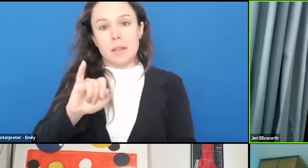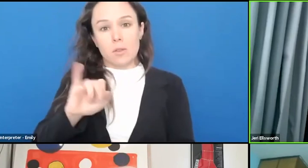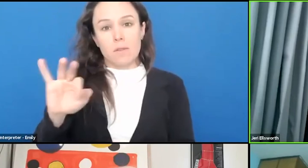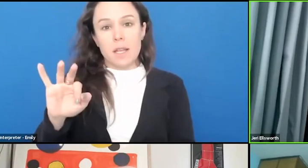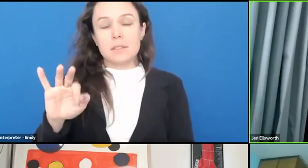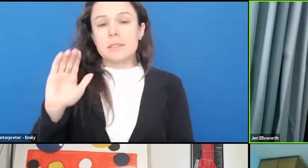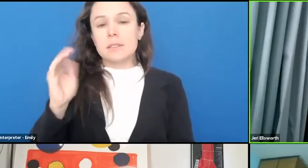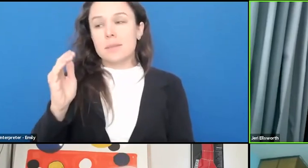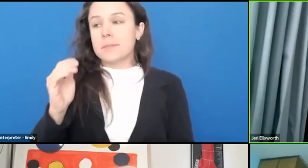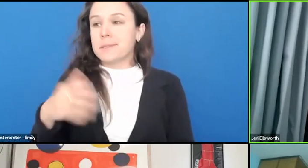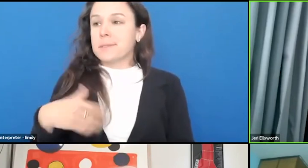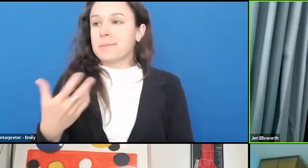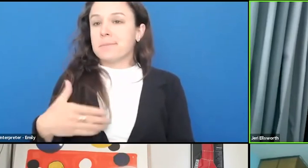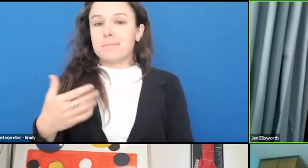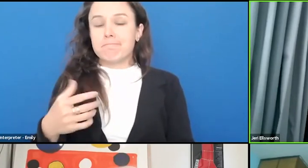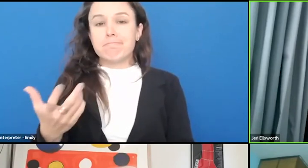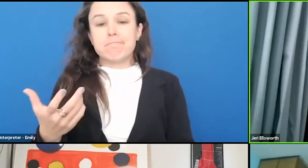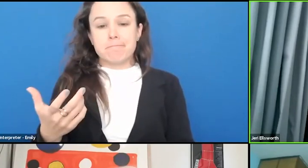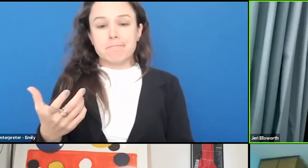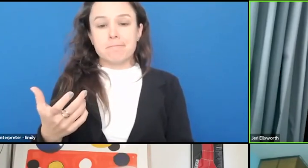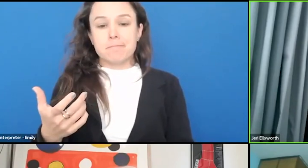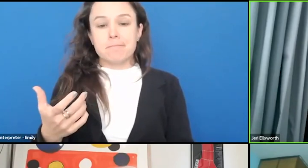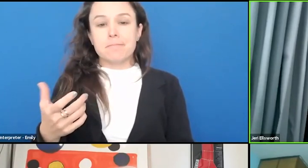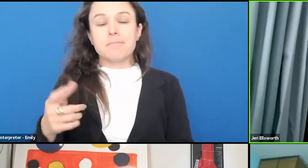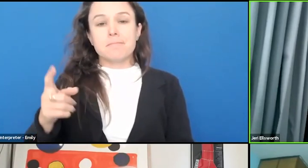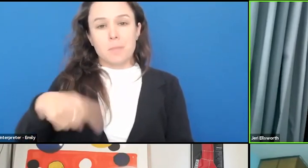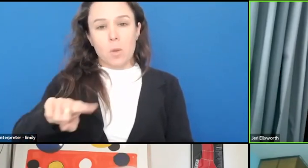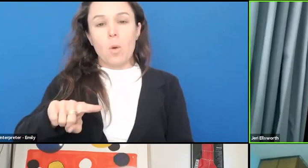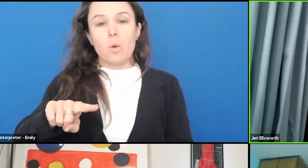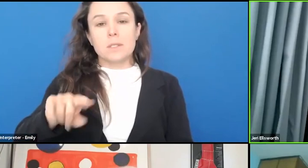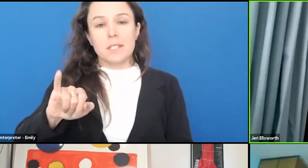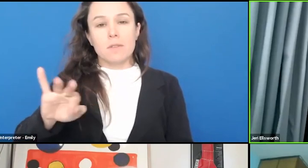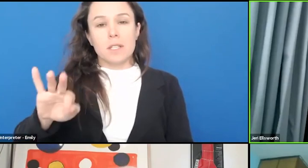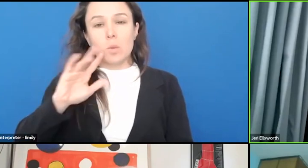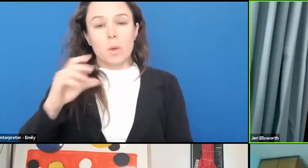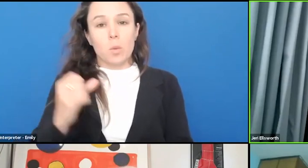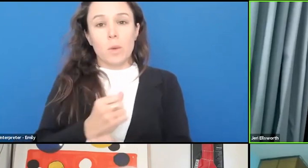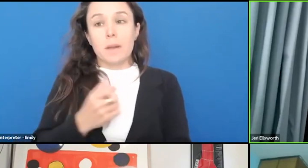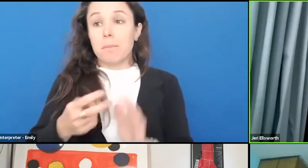incremental interfaces tend to win out, you know. Is there a trajectory we can set today